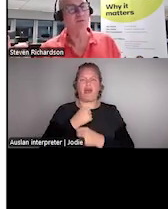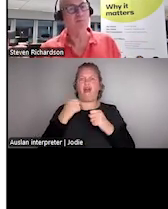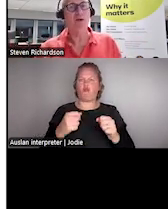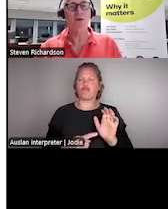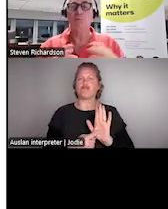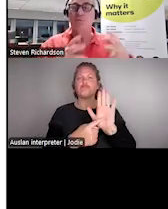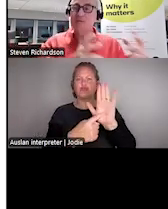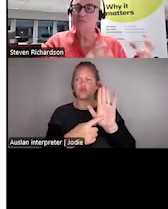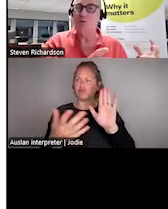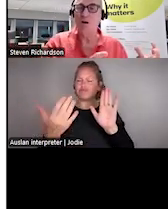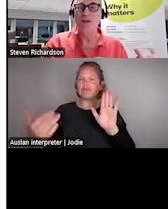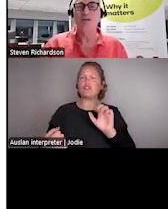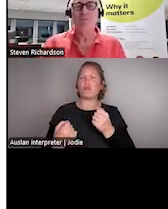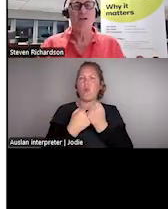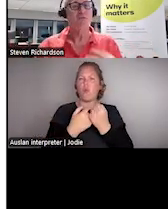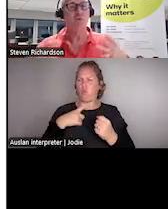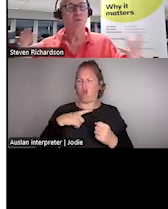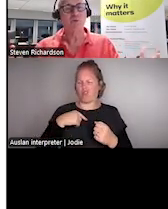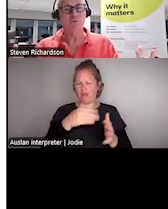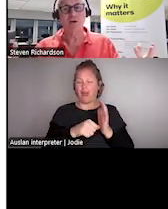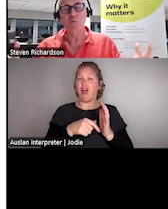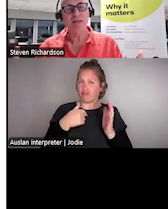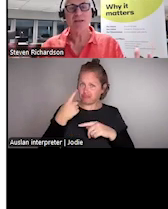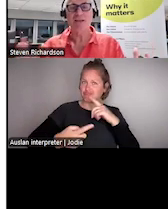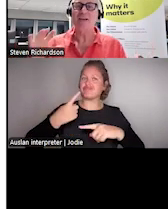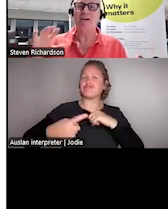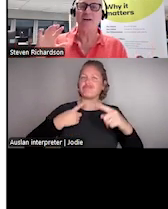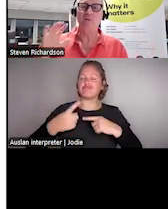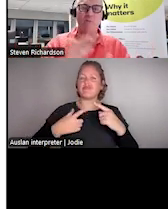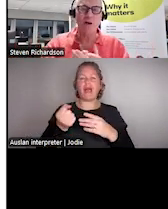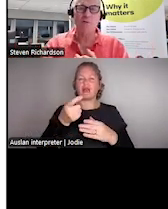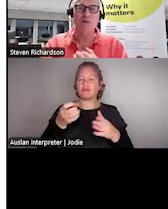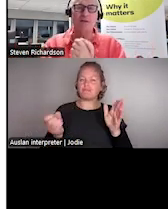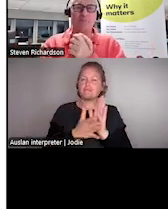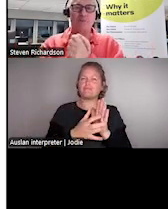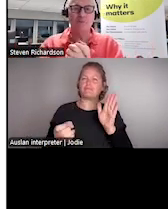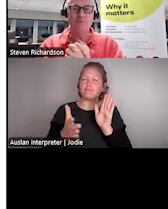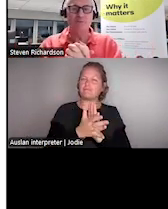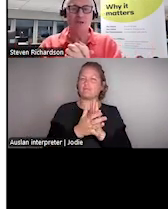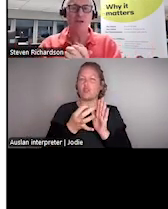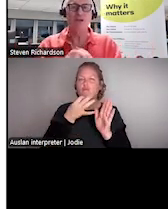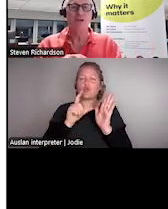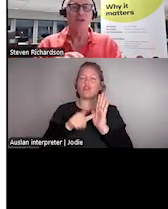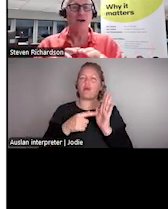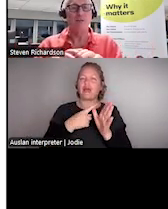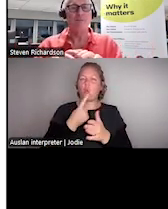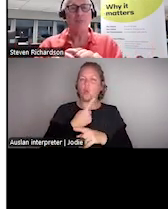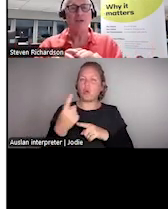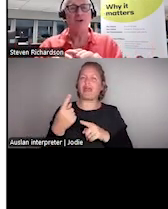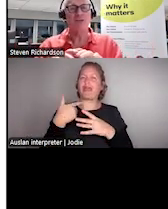give me my -- money? This is why got you have to post weekly or biweekly progress updates. The idea